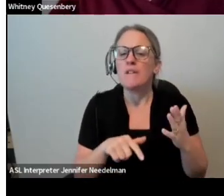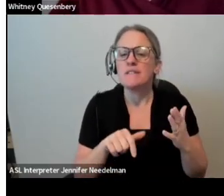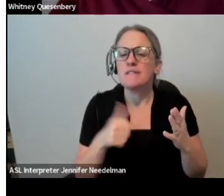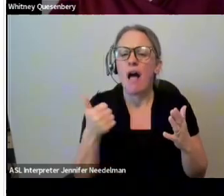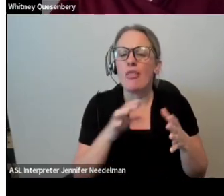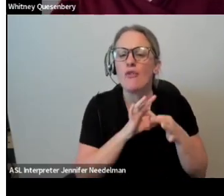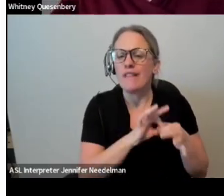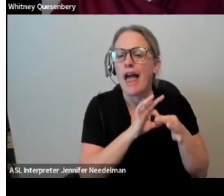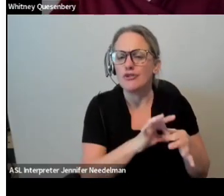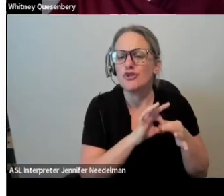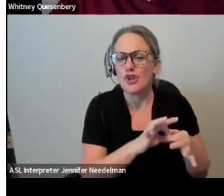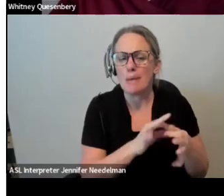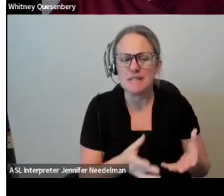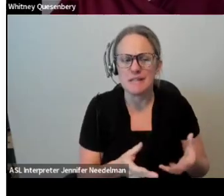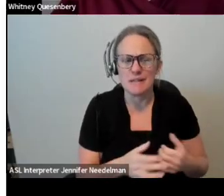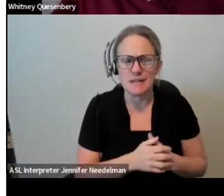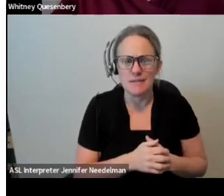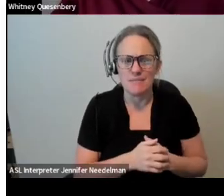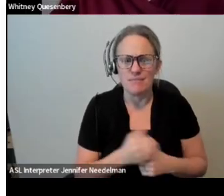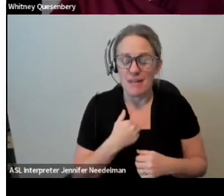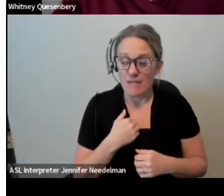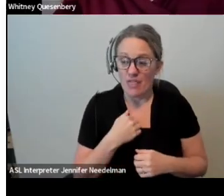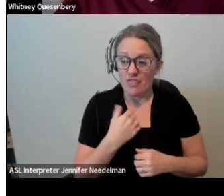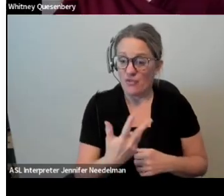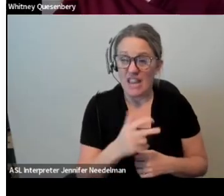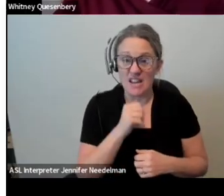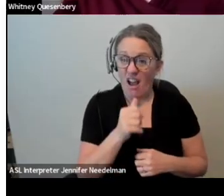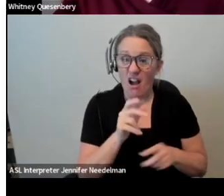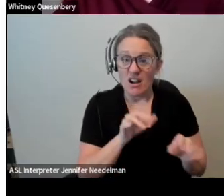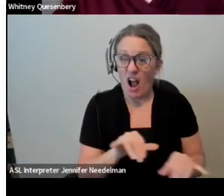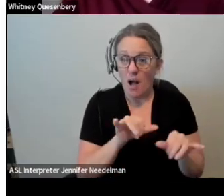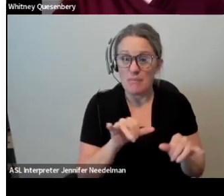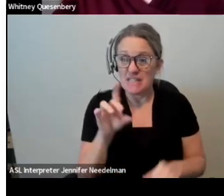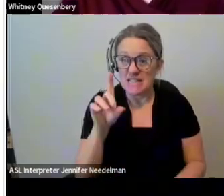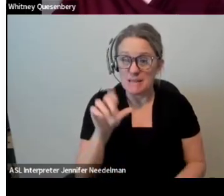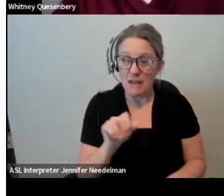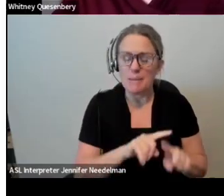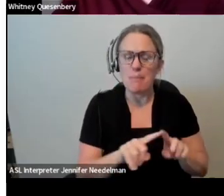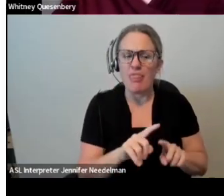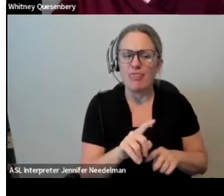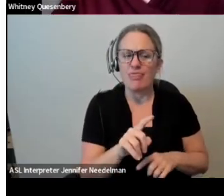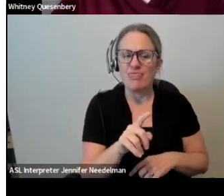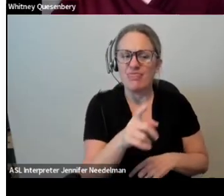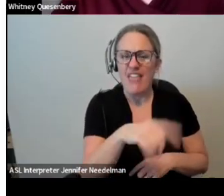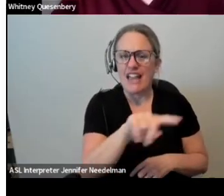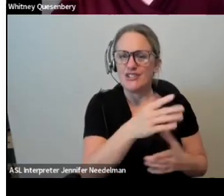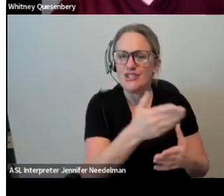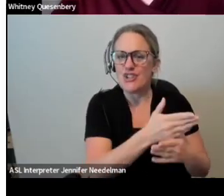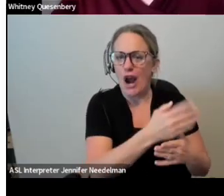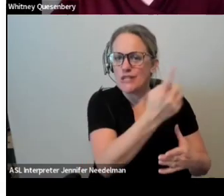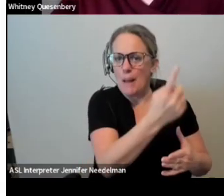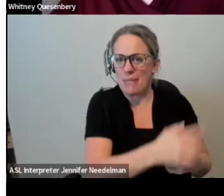here's three very uncommon disability types, but they share something. So what are the details that will help you do that?